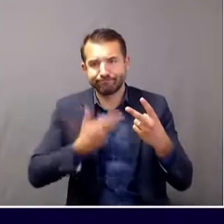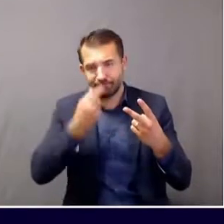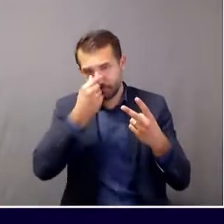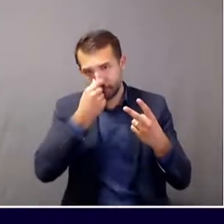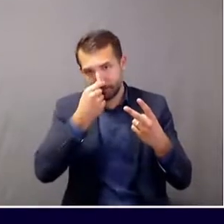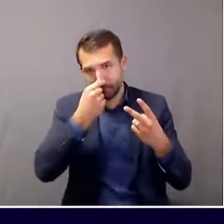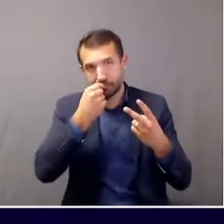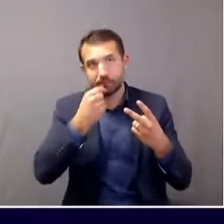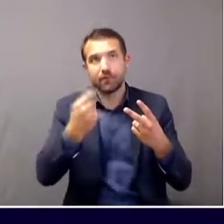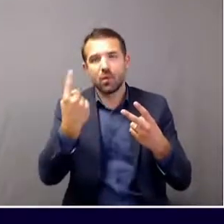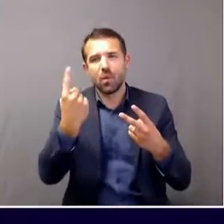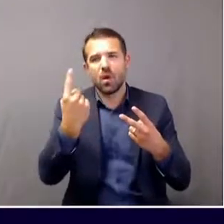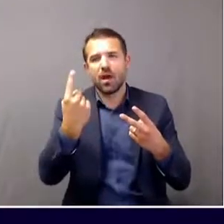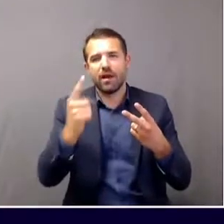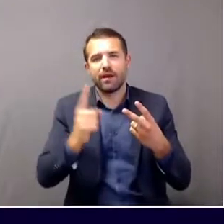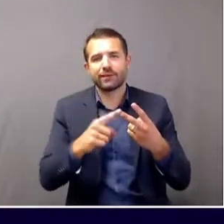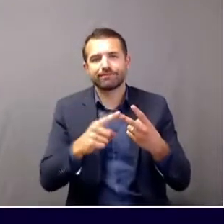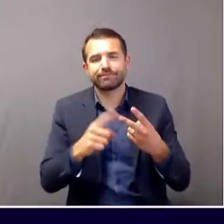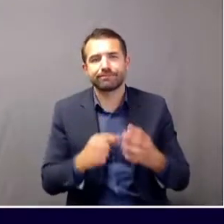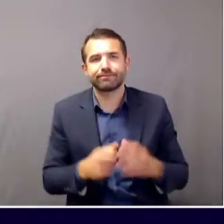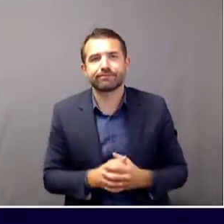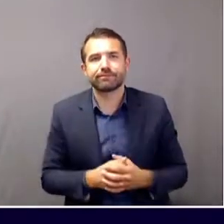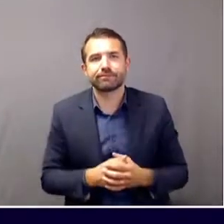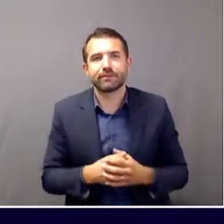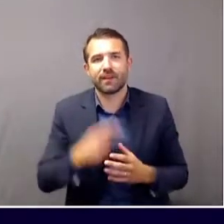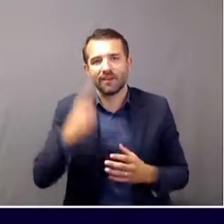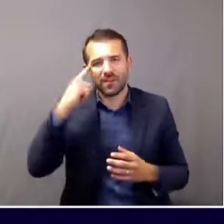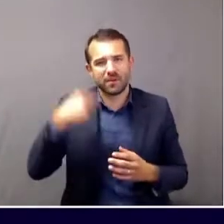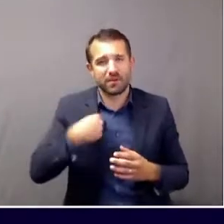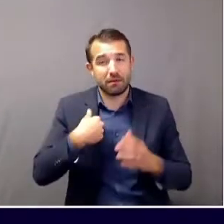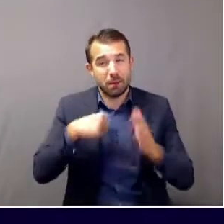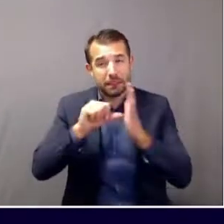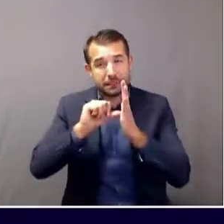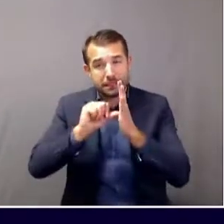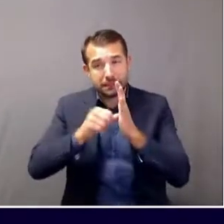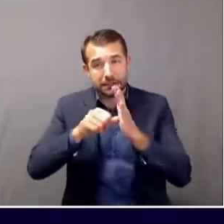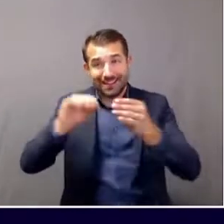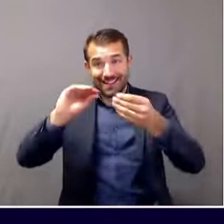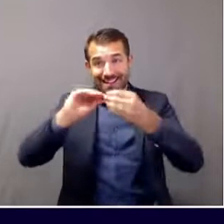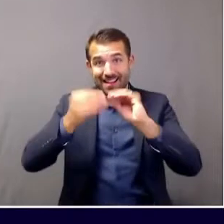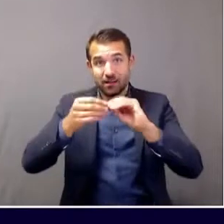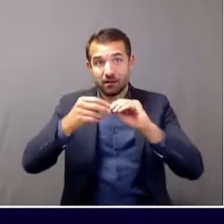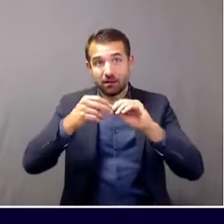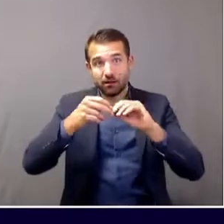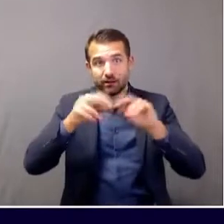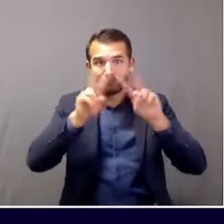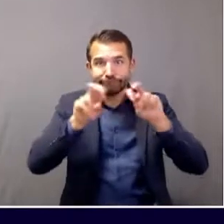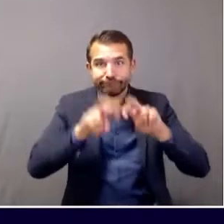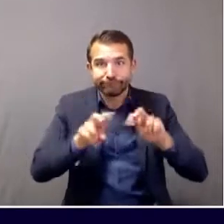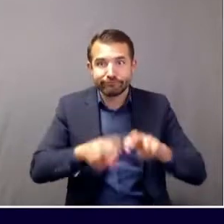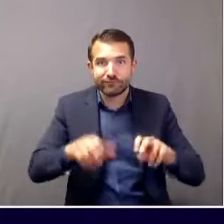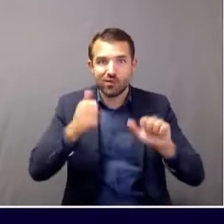in mind as I look at those data